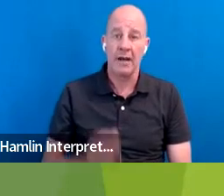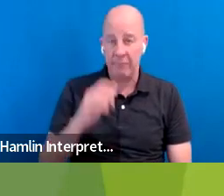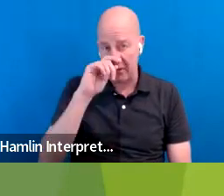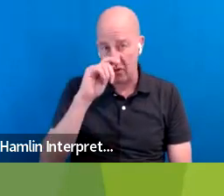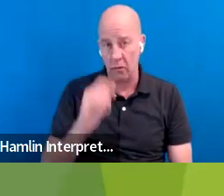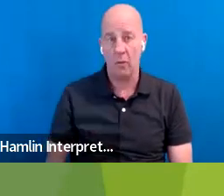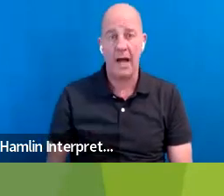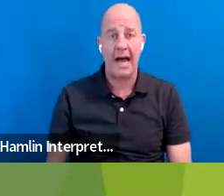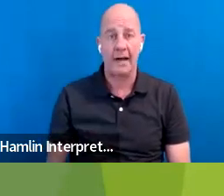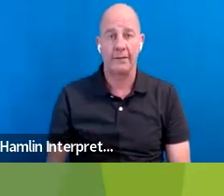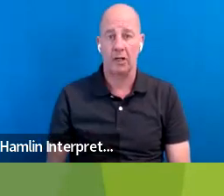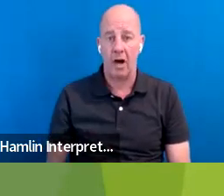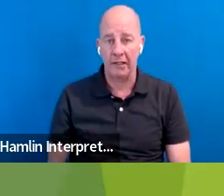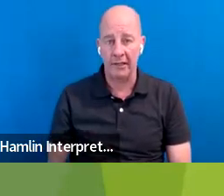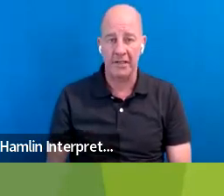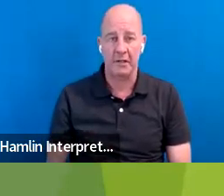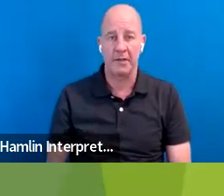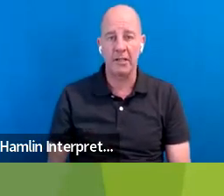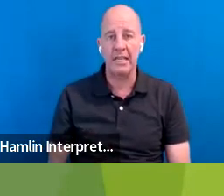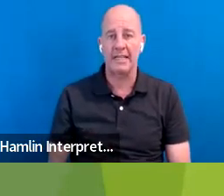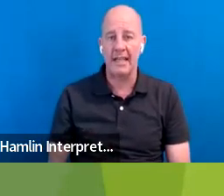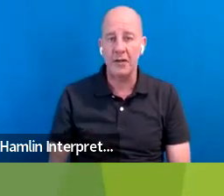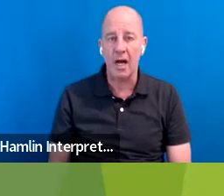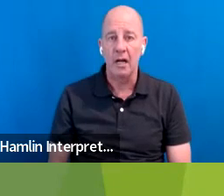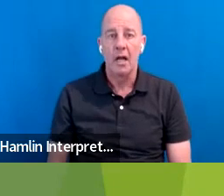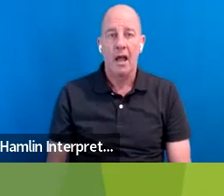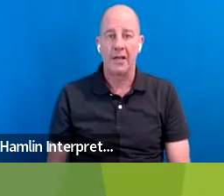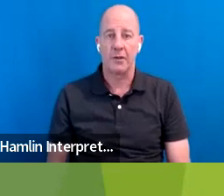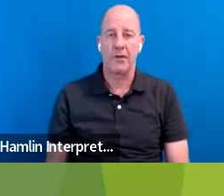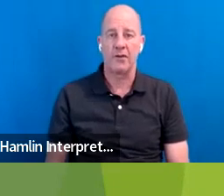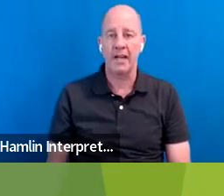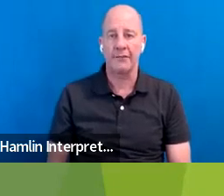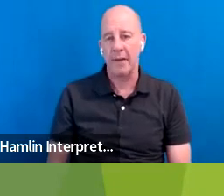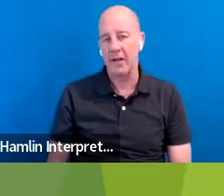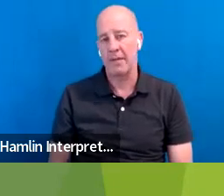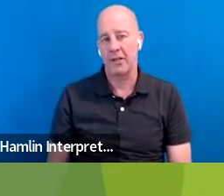Also you have people who have a cognitive disability, etc., and so if you've got information